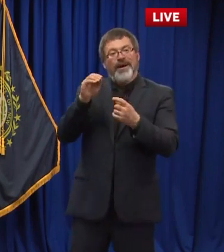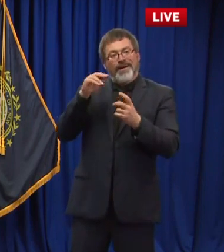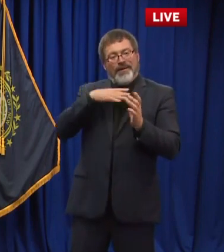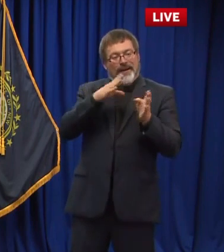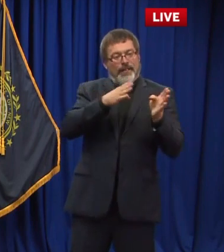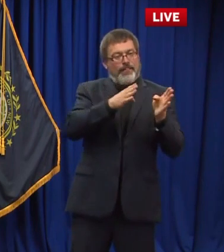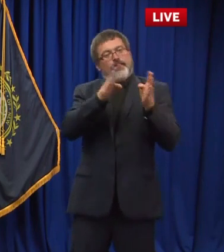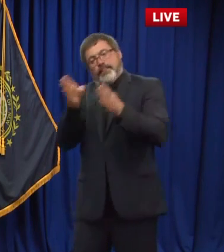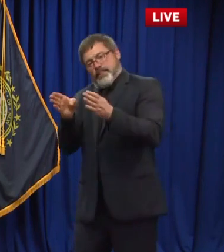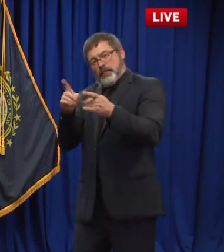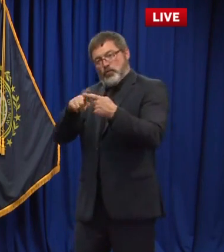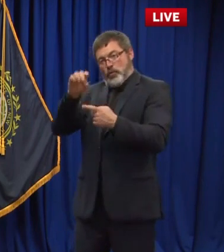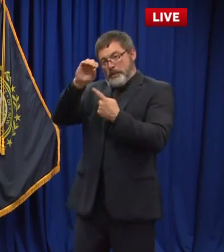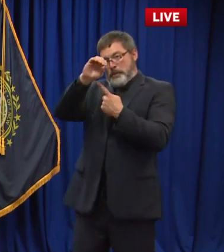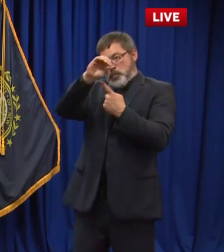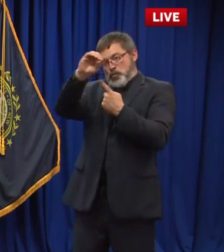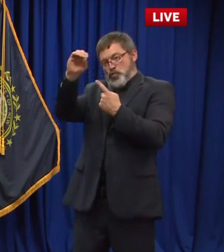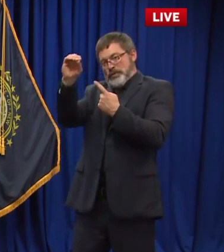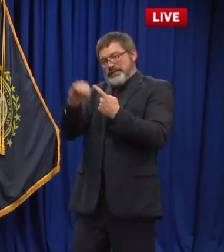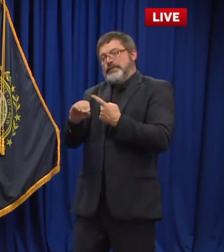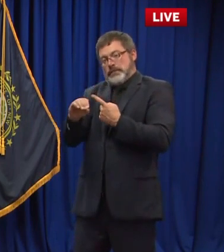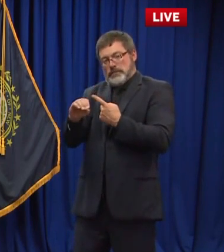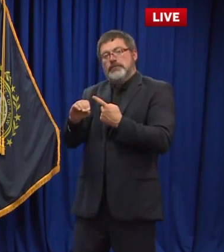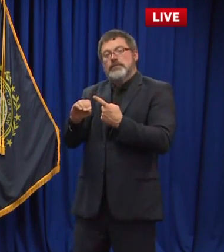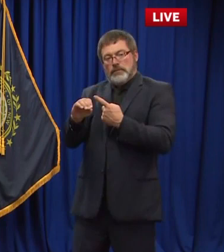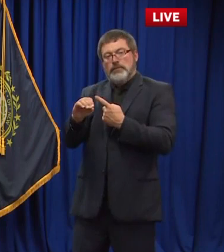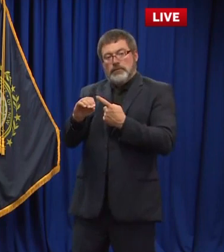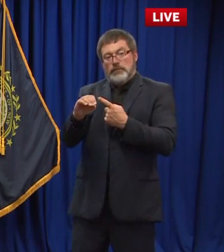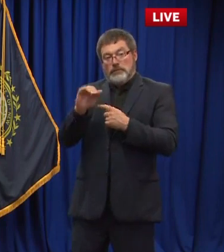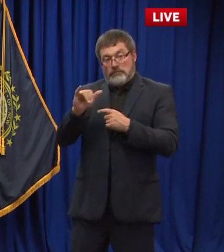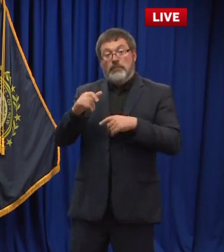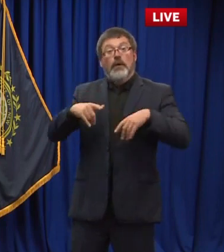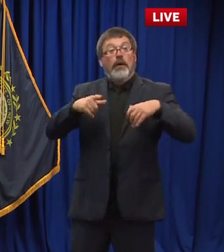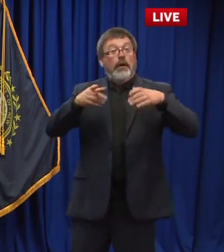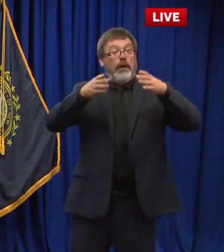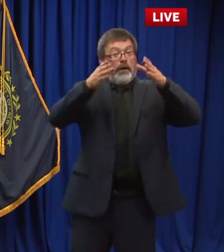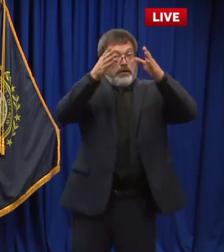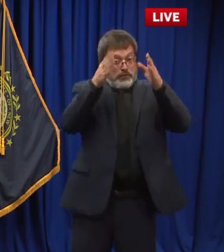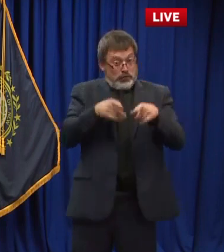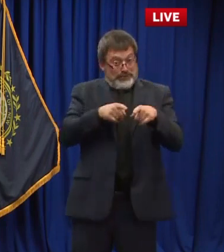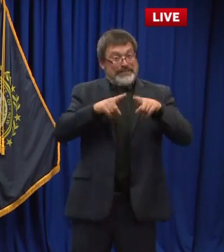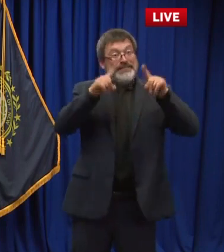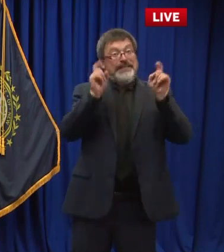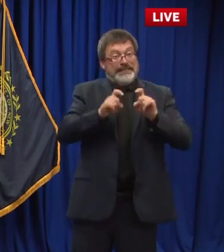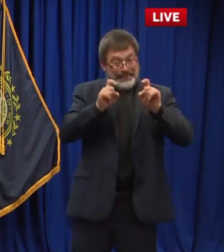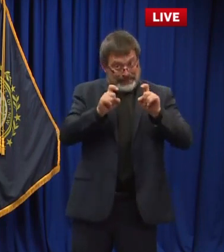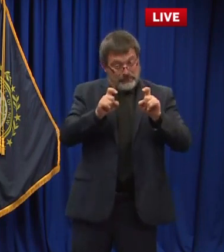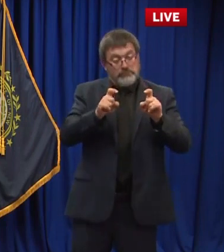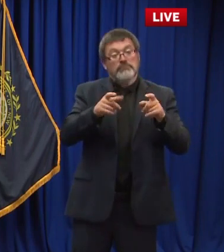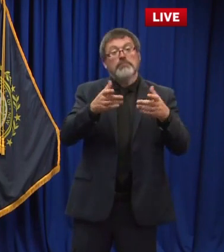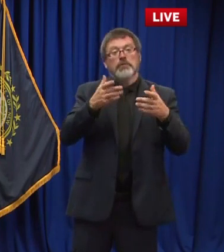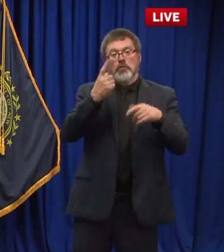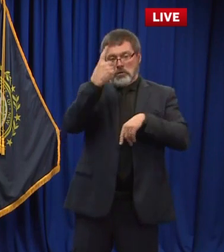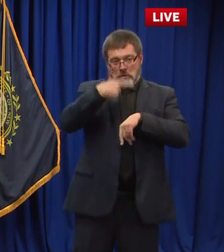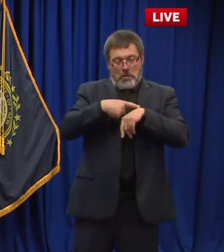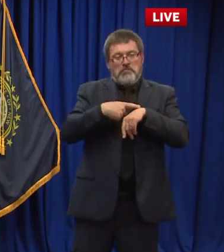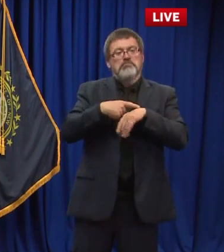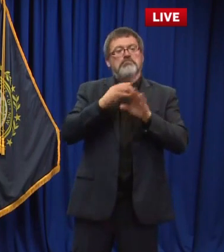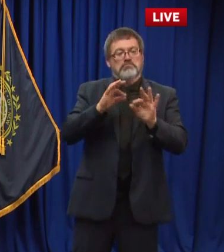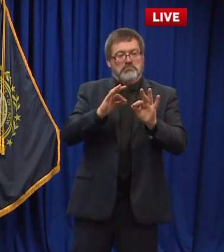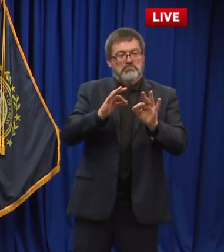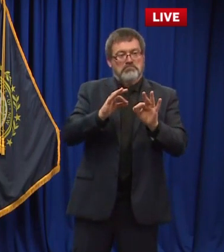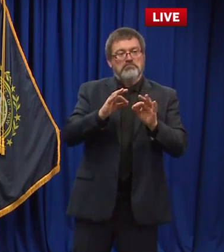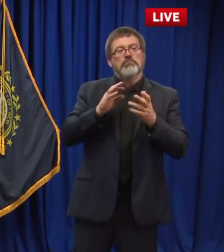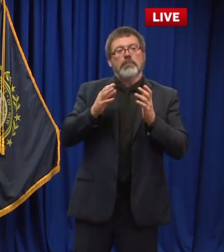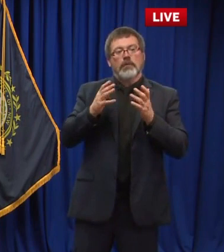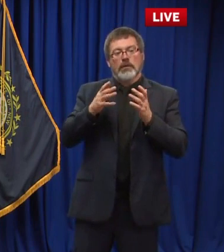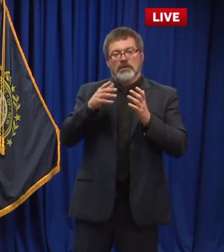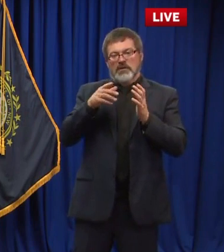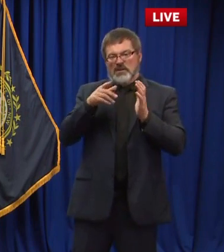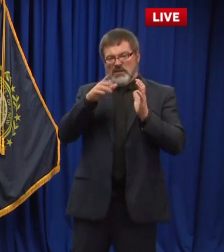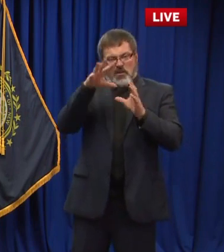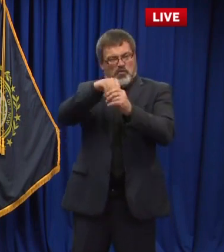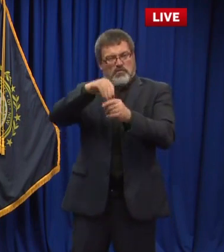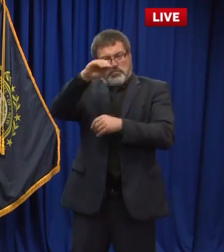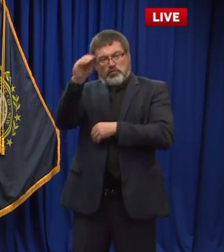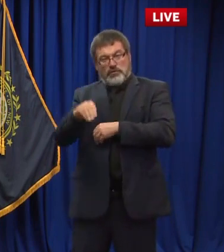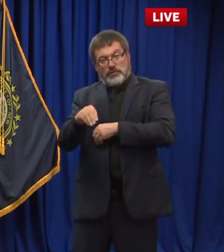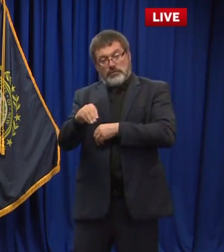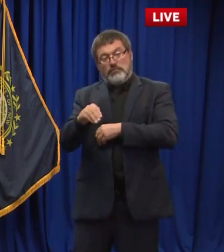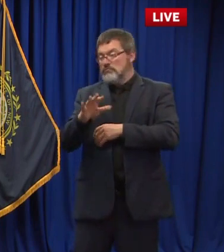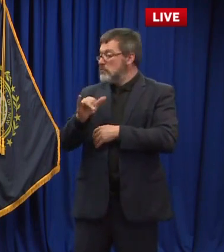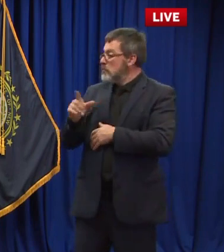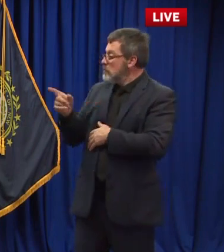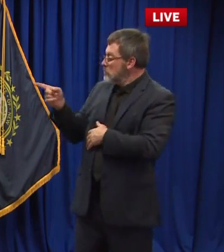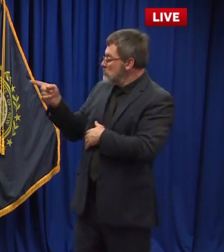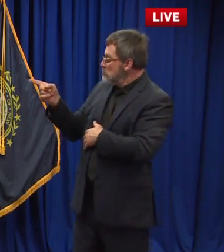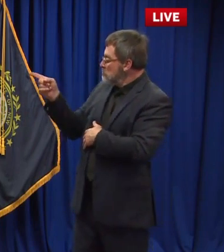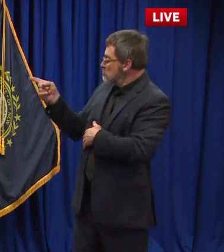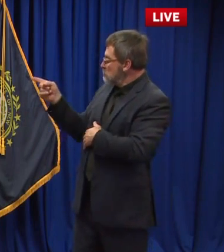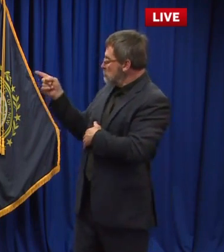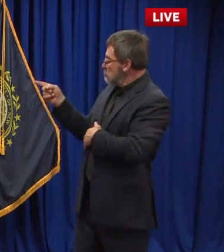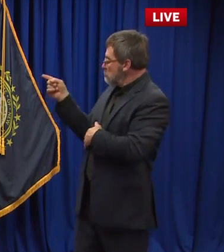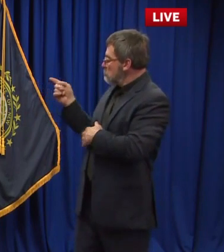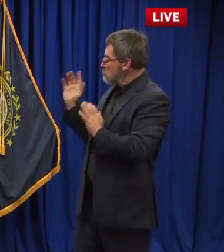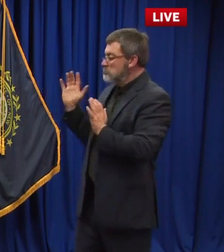TO GET A MORE ACCURATE REQUISITION IN TERMS OF A TRUE PERCENT NUMBER OF POSITIVE CASES VERSUS THE TOTAL NUMBER OF CASES FOR THAT DAY, WHETHER A PERSON HAS BEEN TESTED ONCE OR THEIR